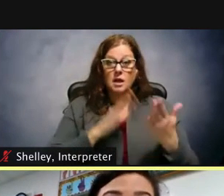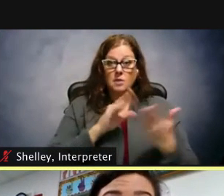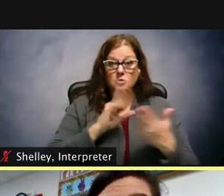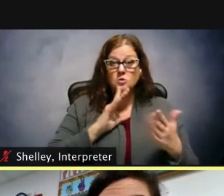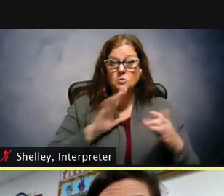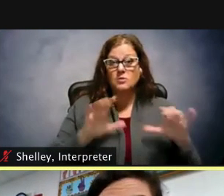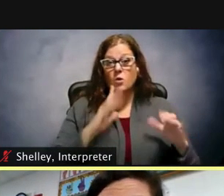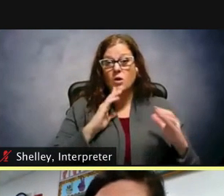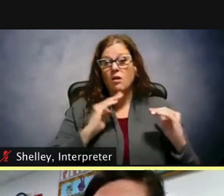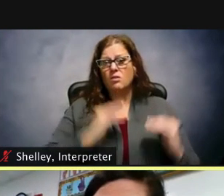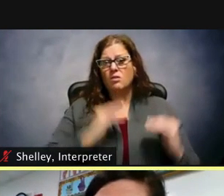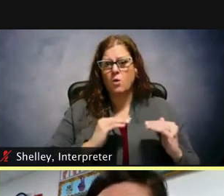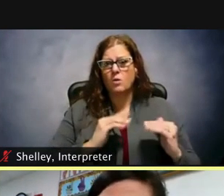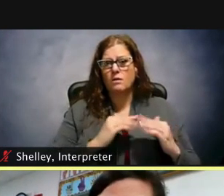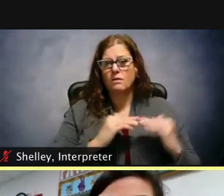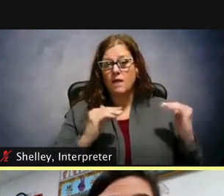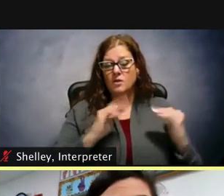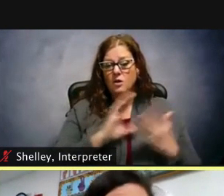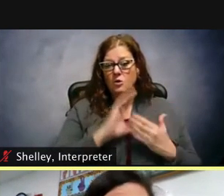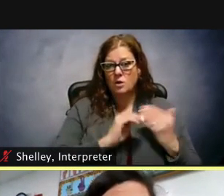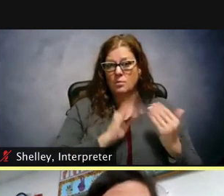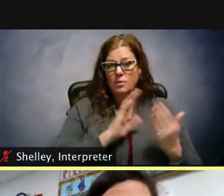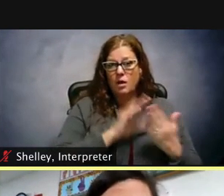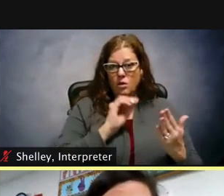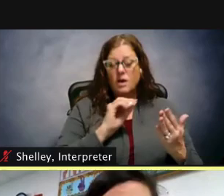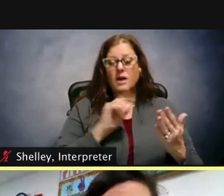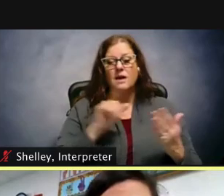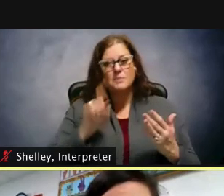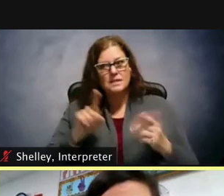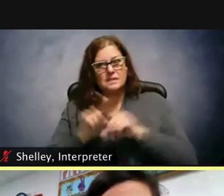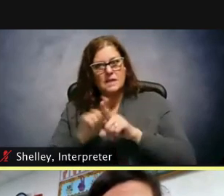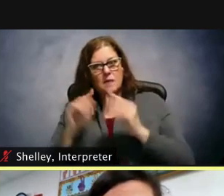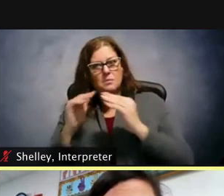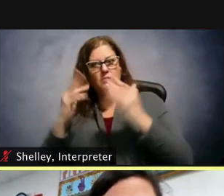a lower level, Curriculum and Learning wise, but also needed that same level of social exposure,